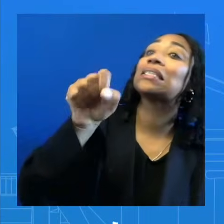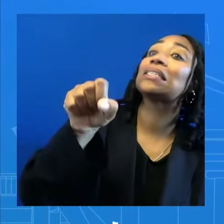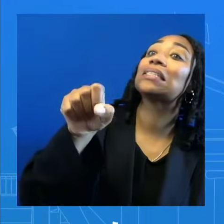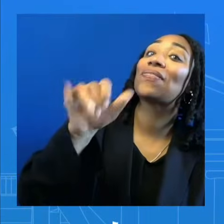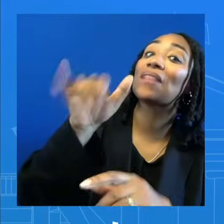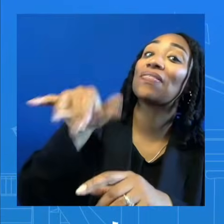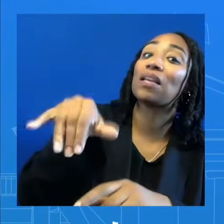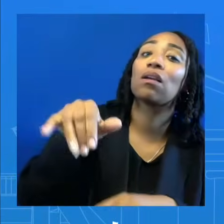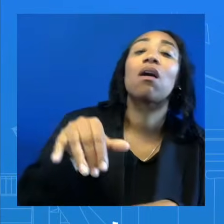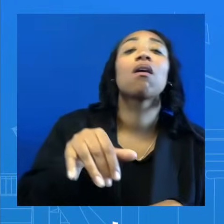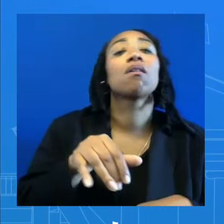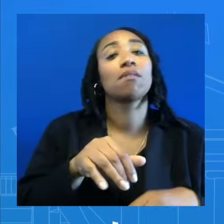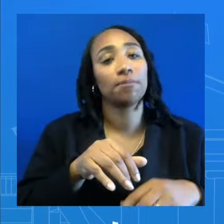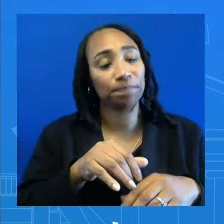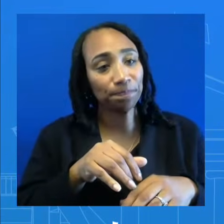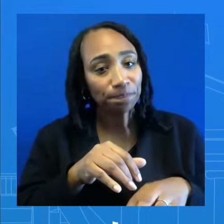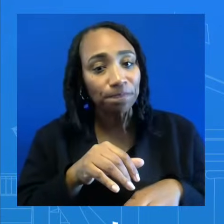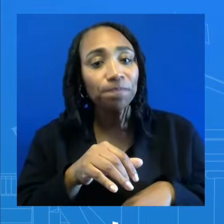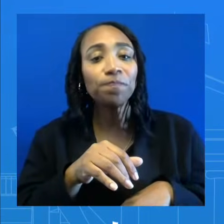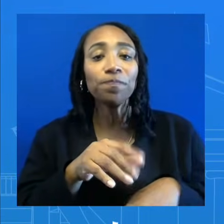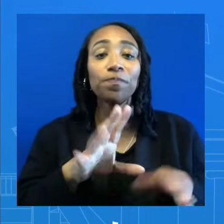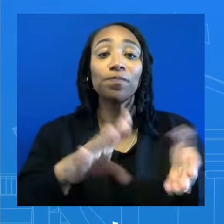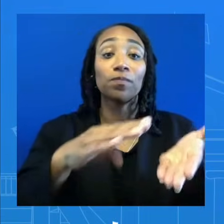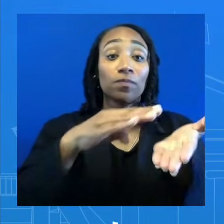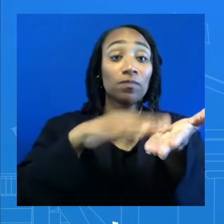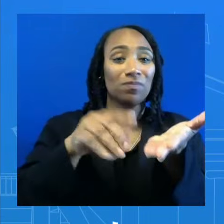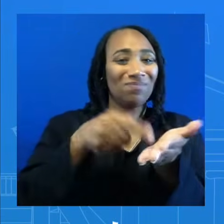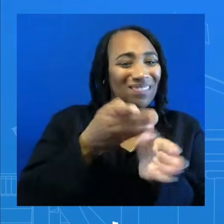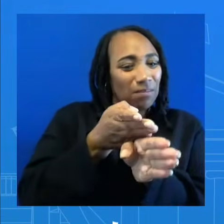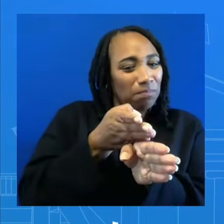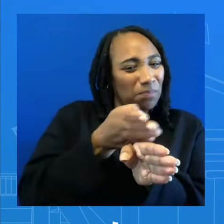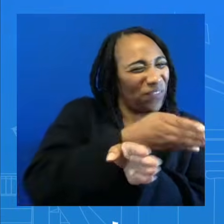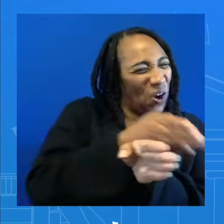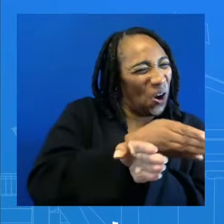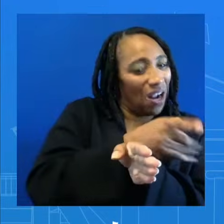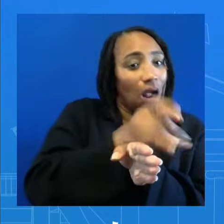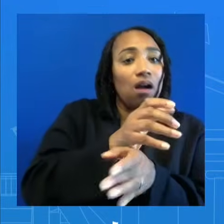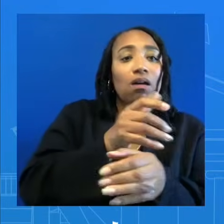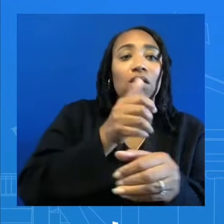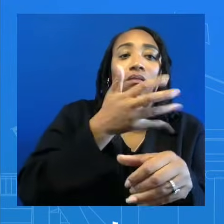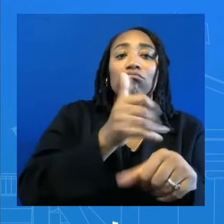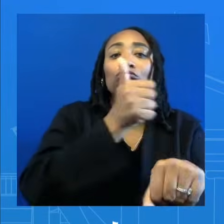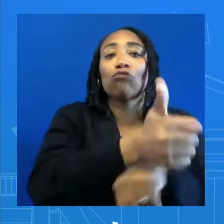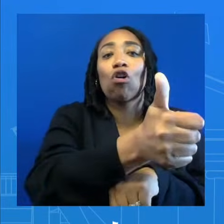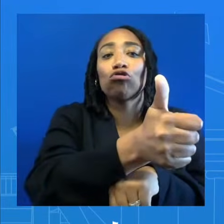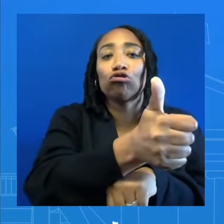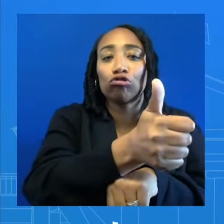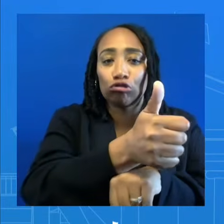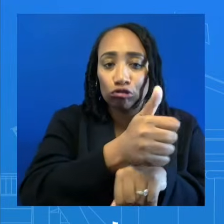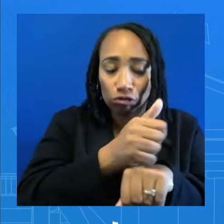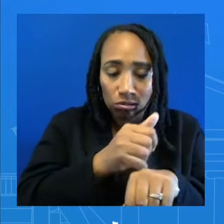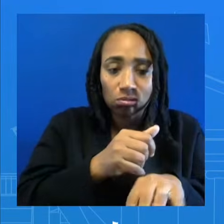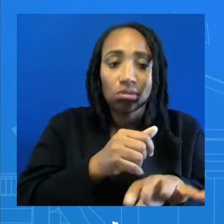on my -- on my behalf if I preempted the president or previewed anything that the president was thinking about, considering.